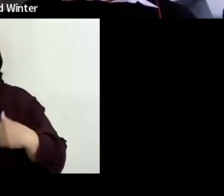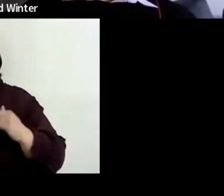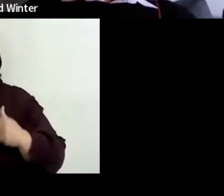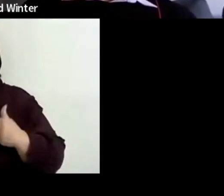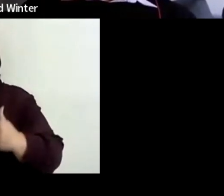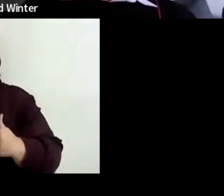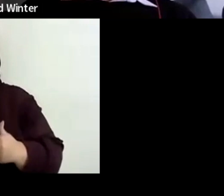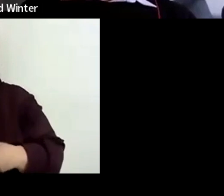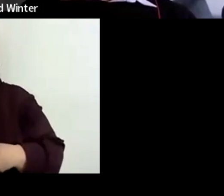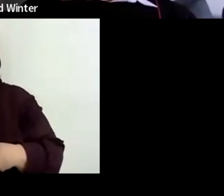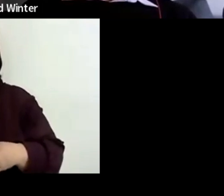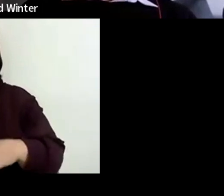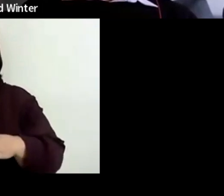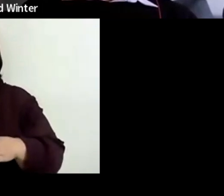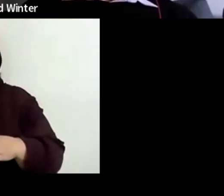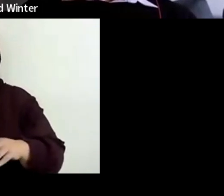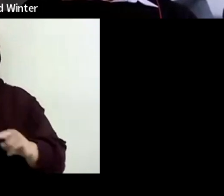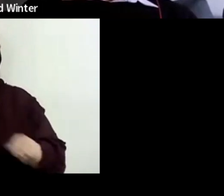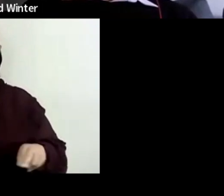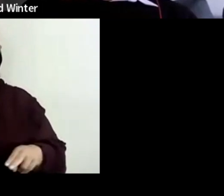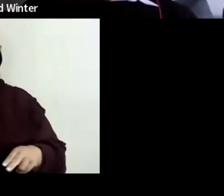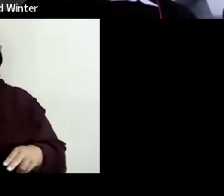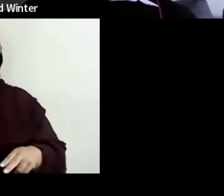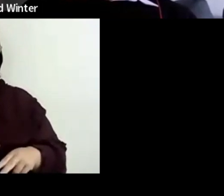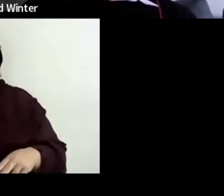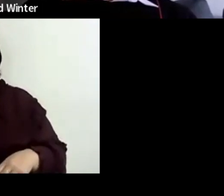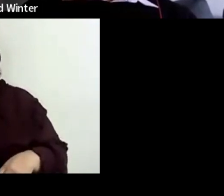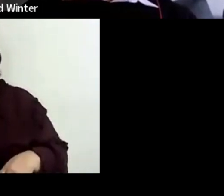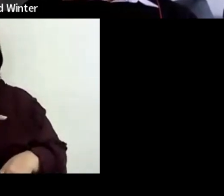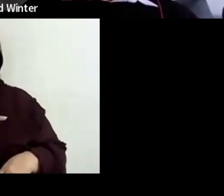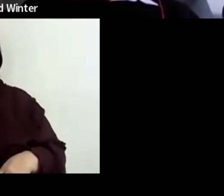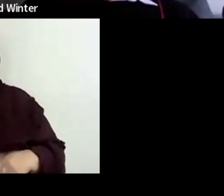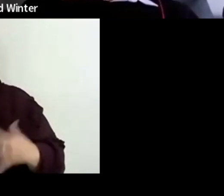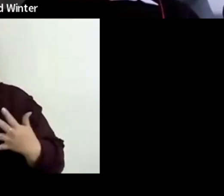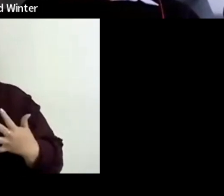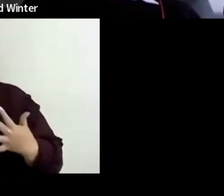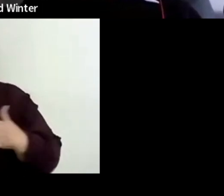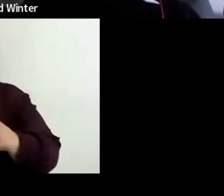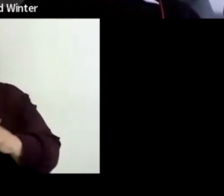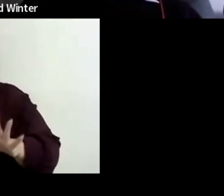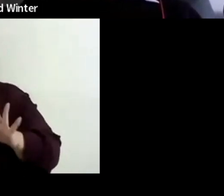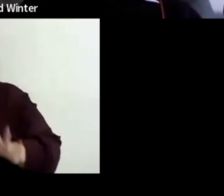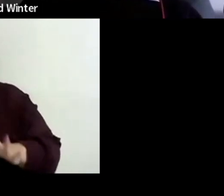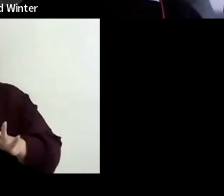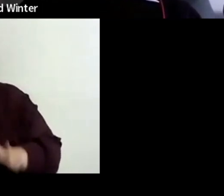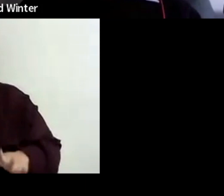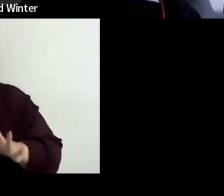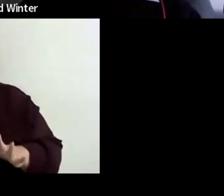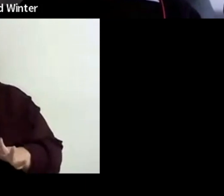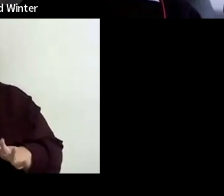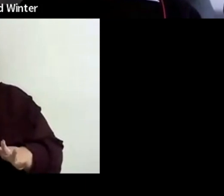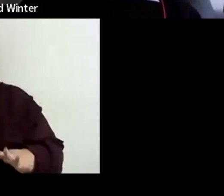I was off six-to-eight weeks, not an incredibly long time, but for somebody like myself it felt like forever.